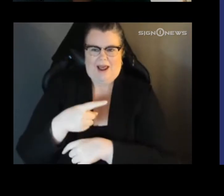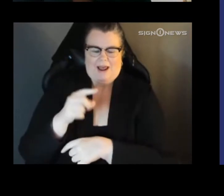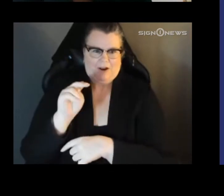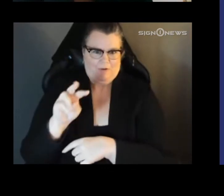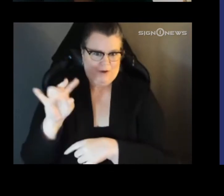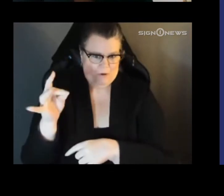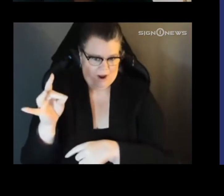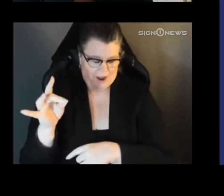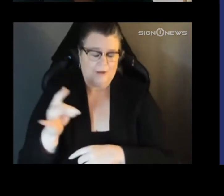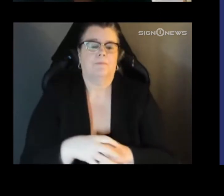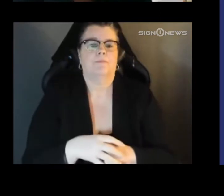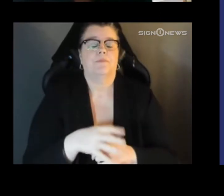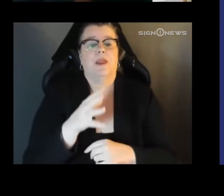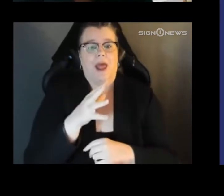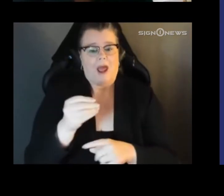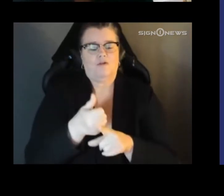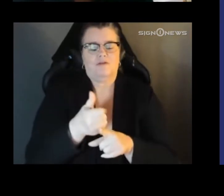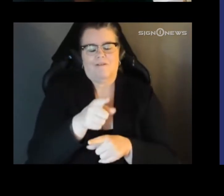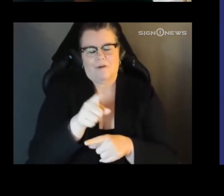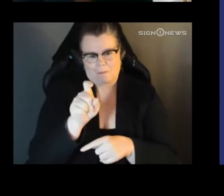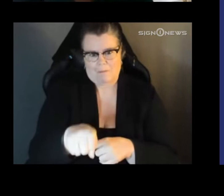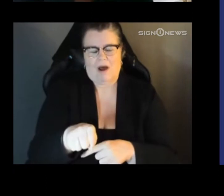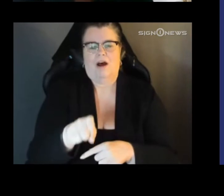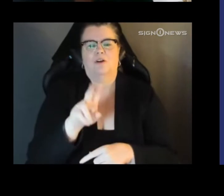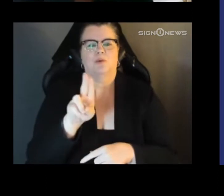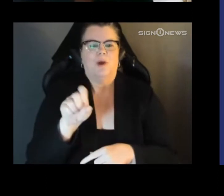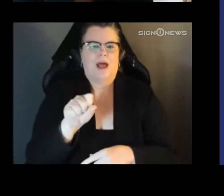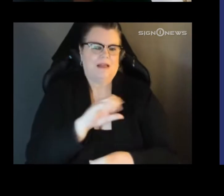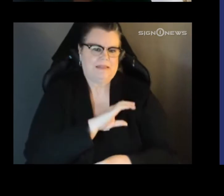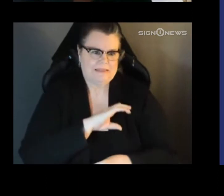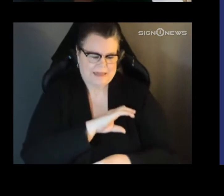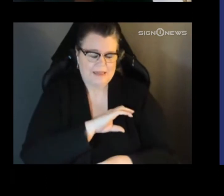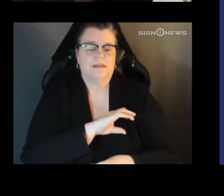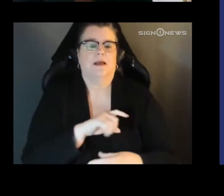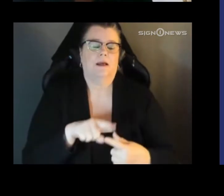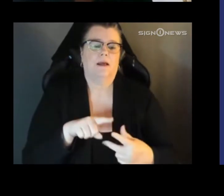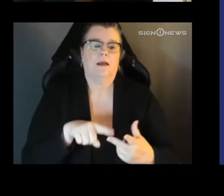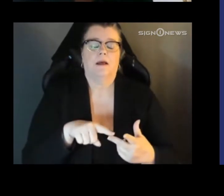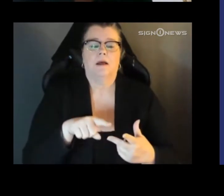where you will vote you are not eligible to vote if you are serving a sentence for